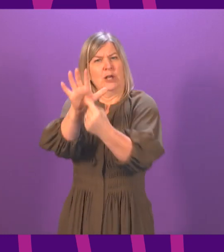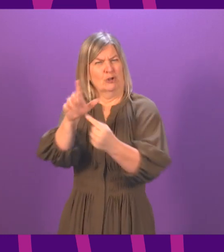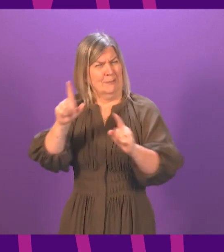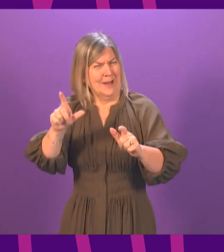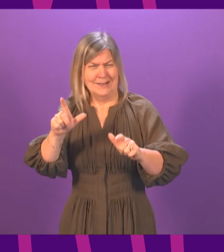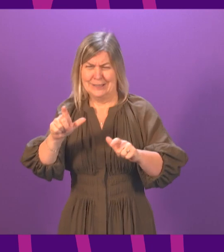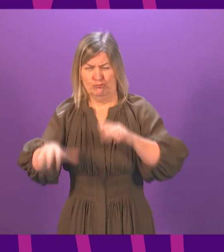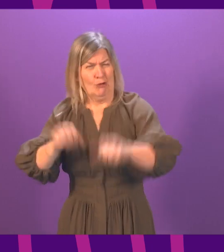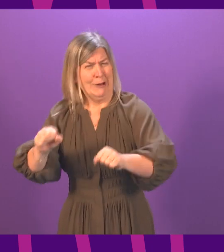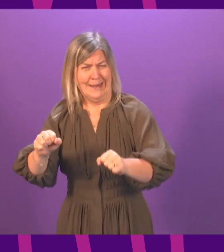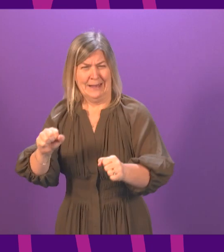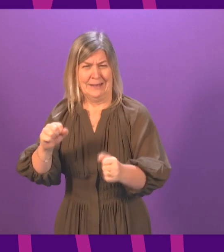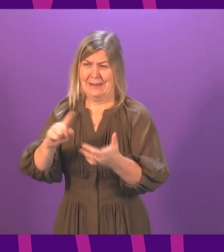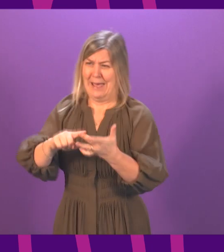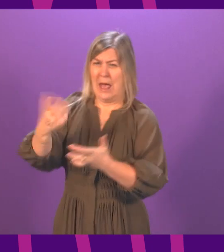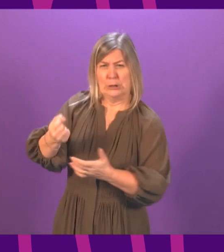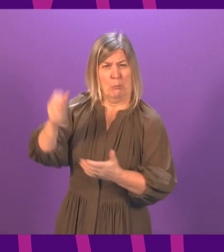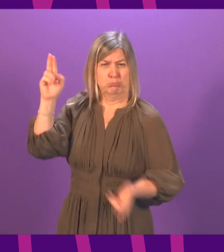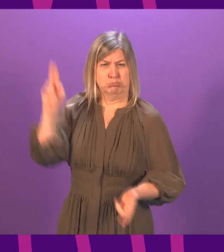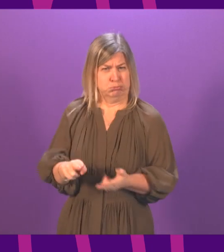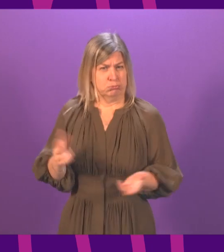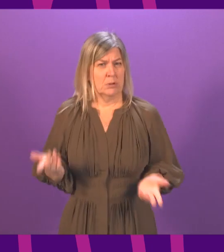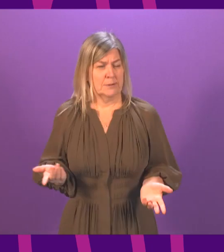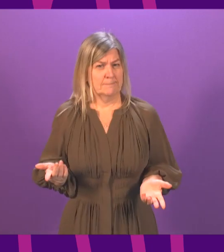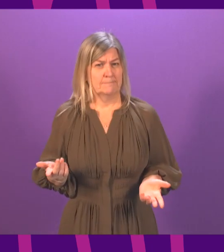The First Minister: Obviously, I will not comment